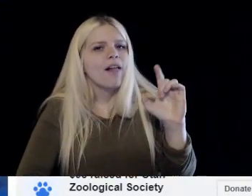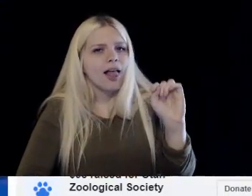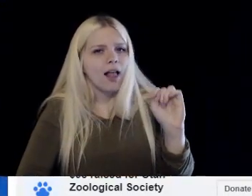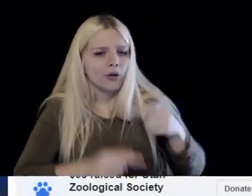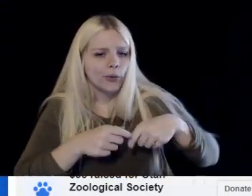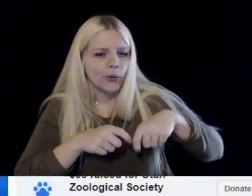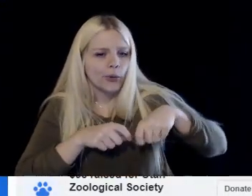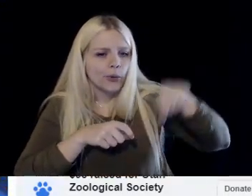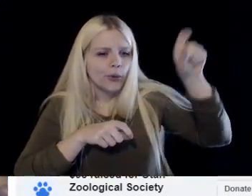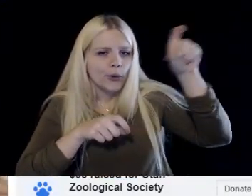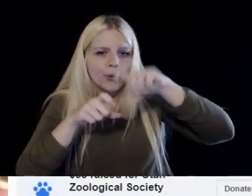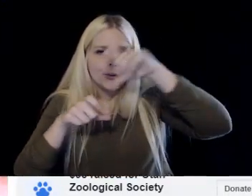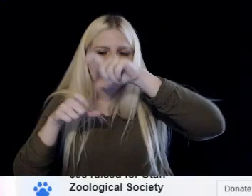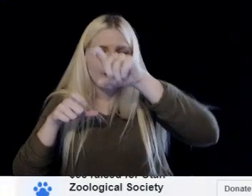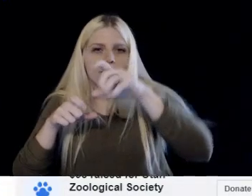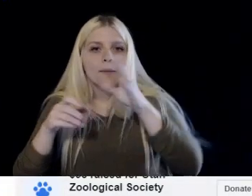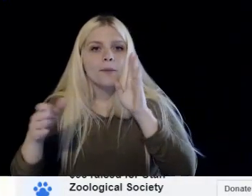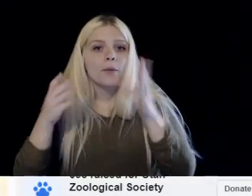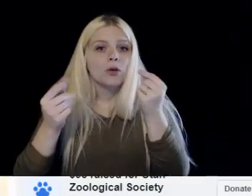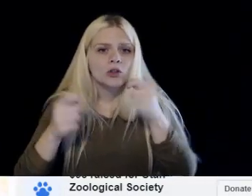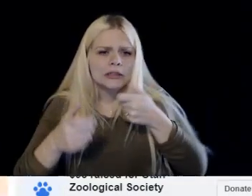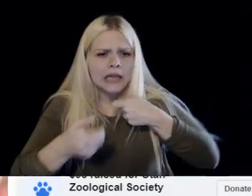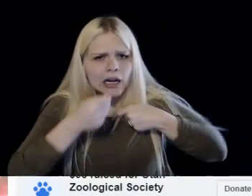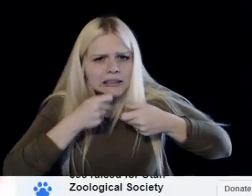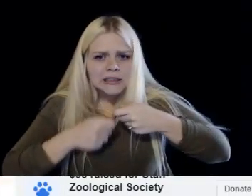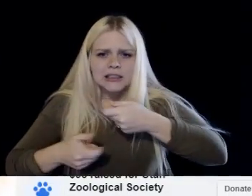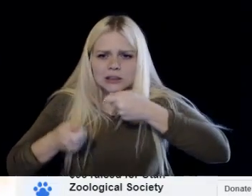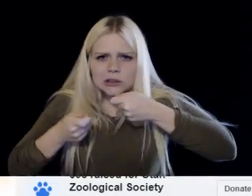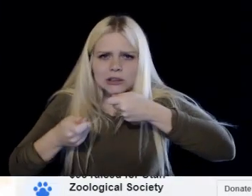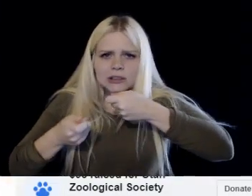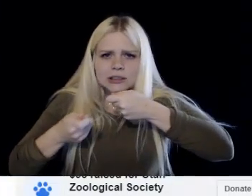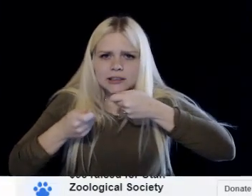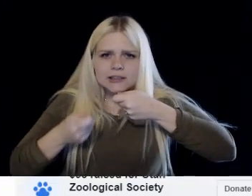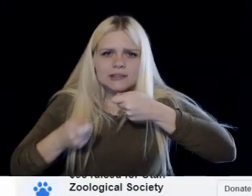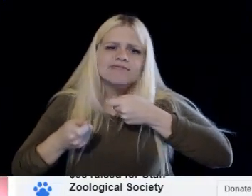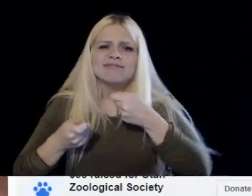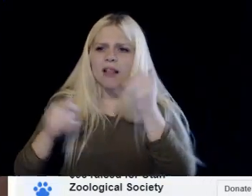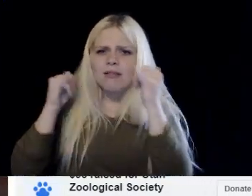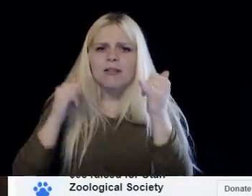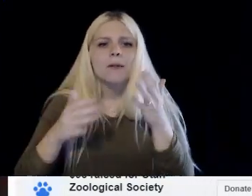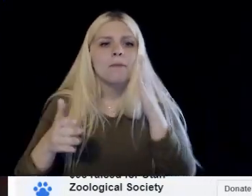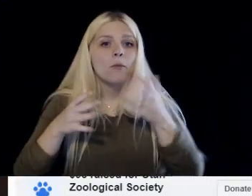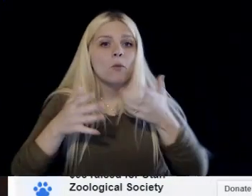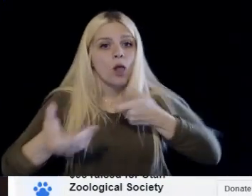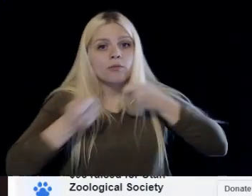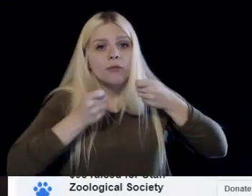Erica: So they all wanna probably go down and tug on that- and okay. Michelle: Maybe they'll grab it, maybe they'll throw it. Erica: Oh my goodness okay.